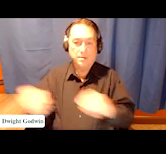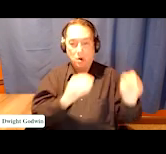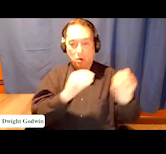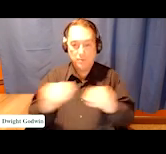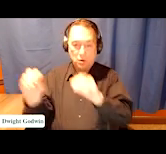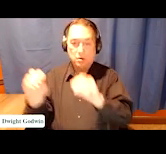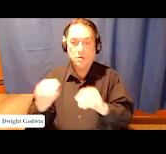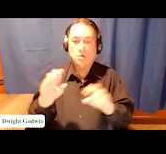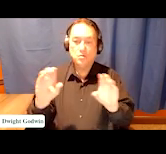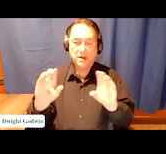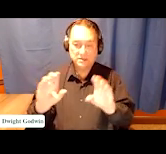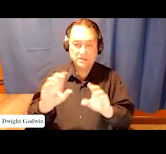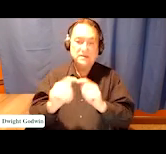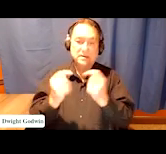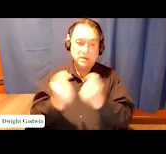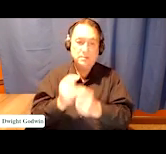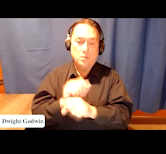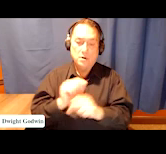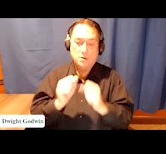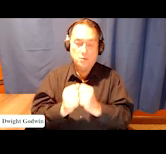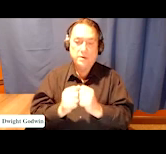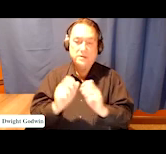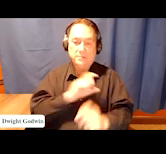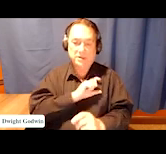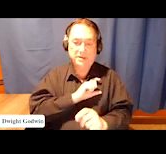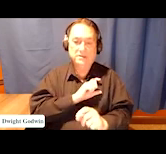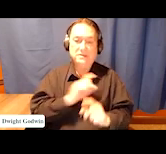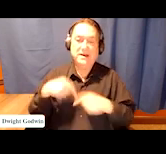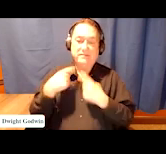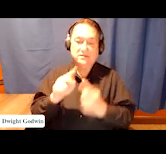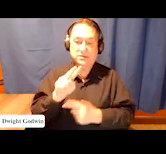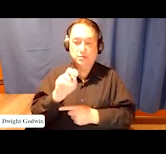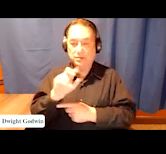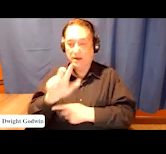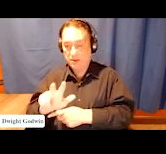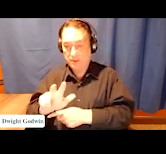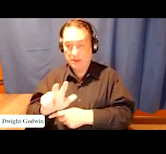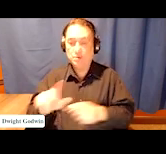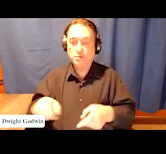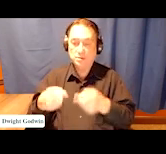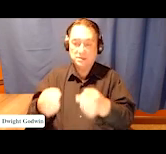Hartford Police Department since 2003 to deliver care to a very targeted client group